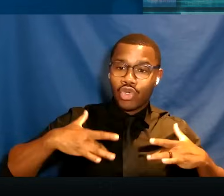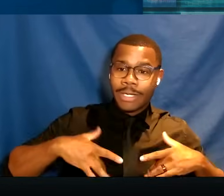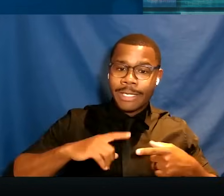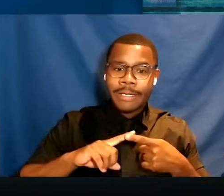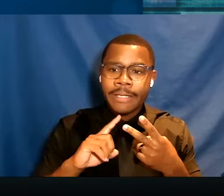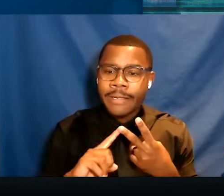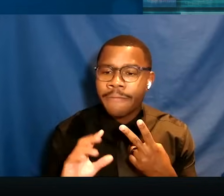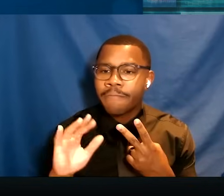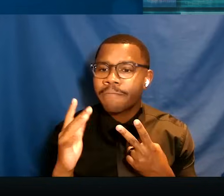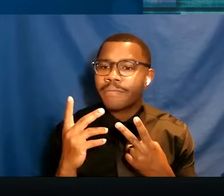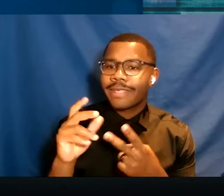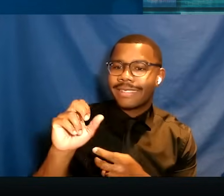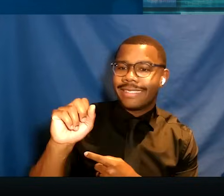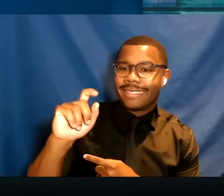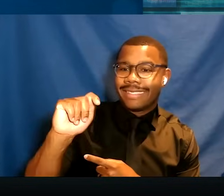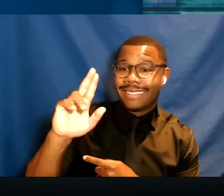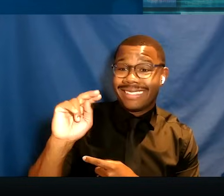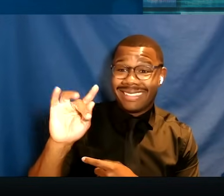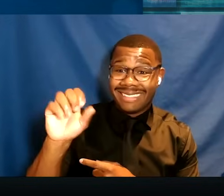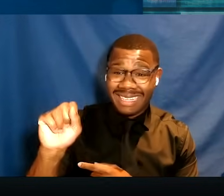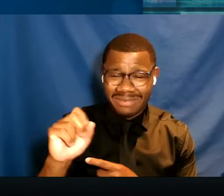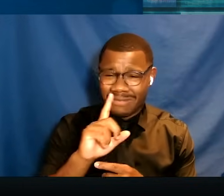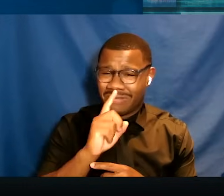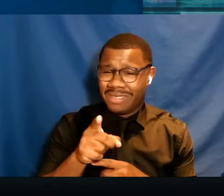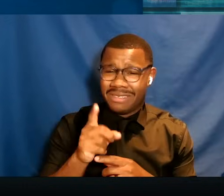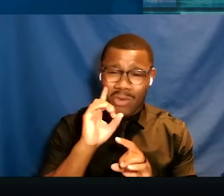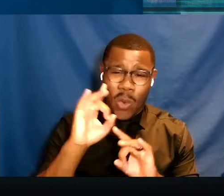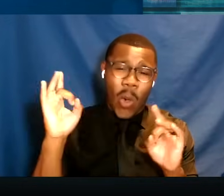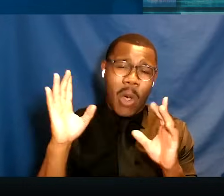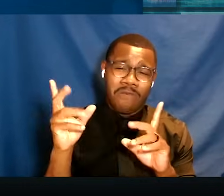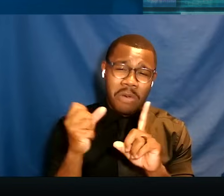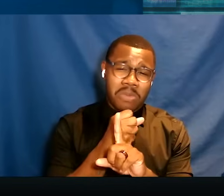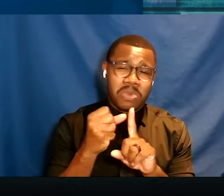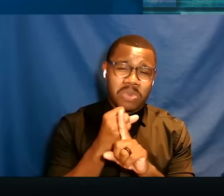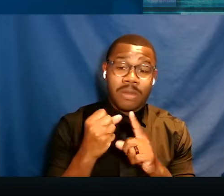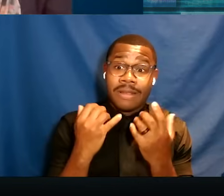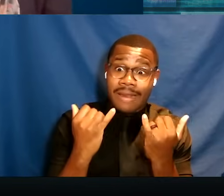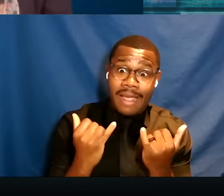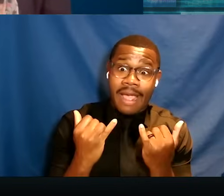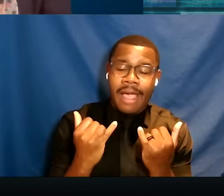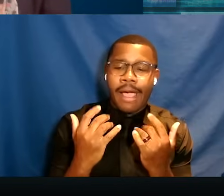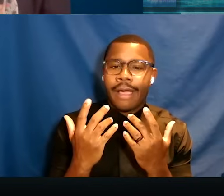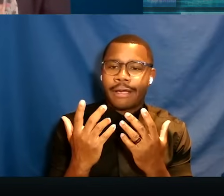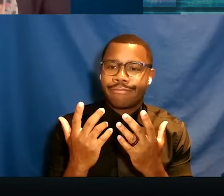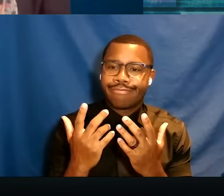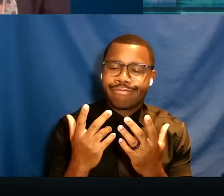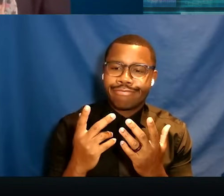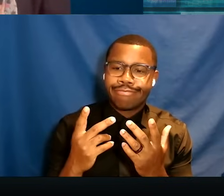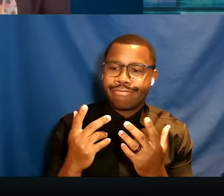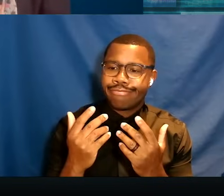So some of the worst kind of abuses that we heard about are now formally prohibited. So Ray, let's talk about background actors for a minute.